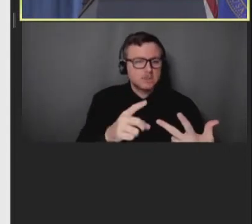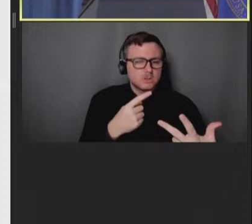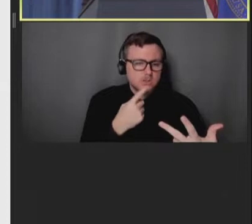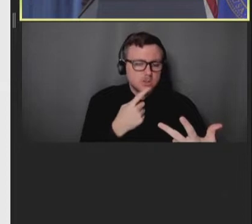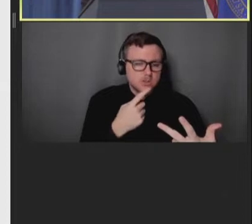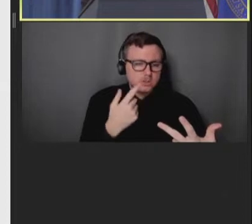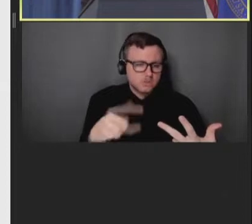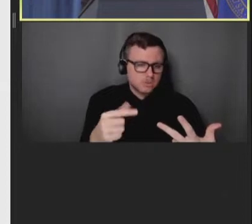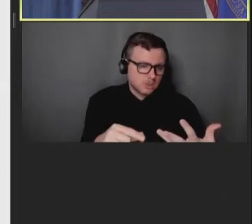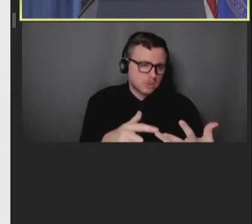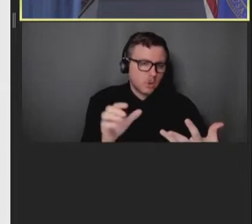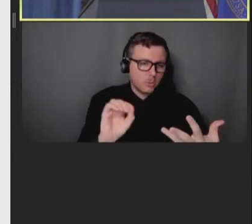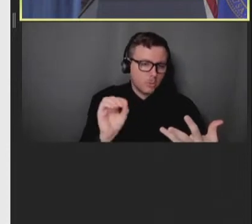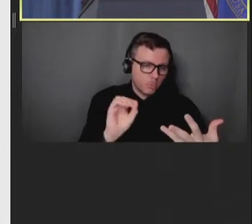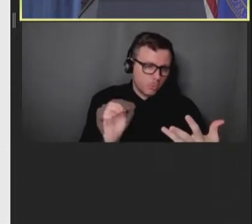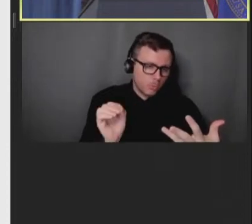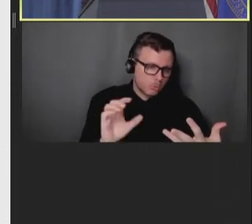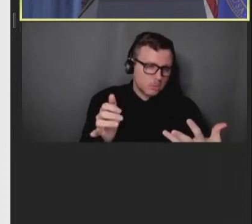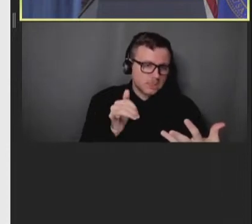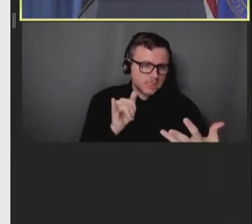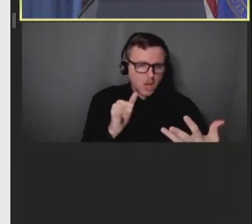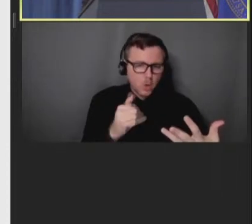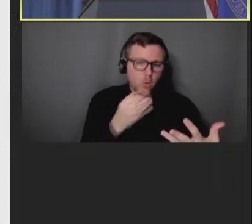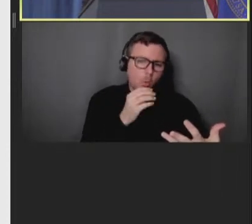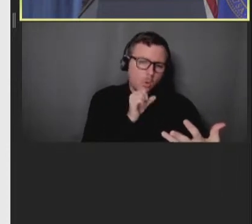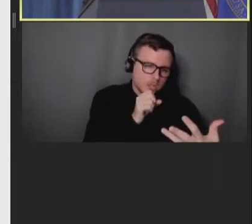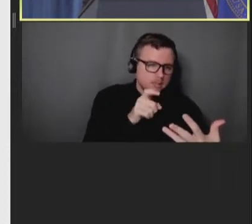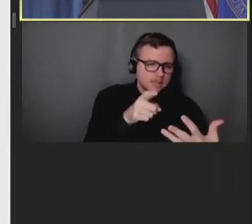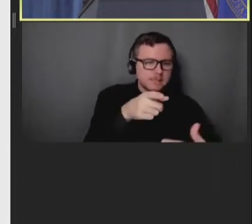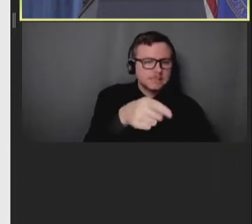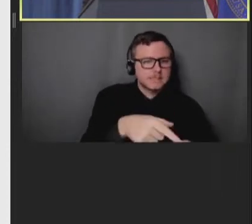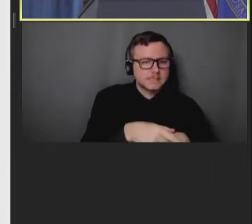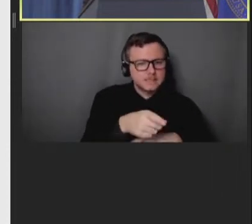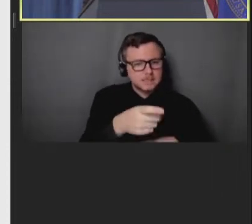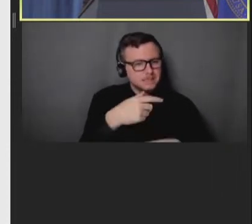pretty much comports with what I just described with the pseudo neutralization antibodies. The